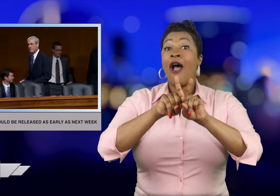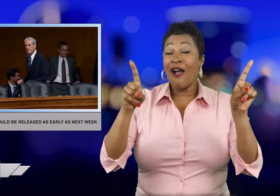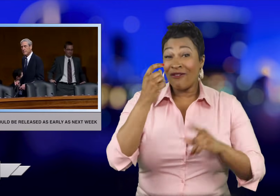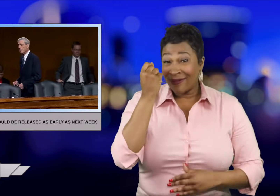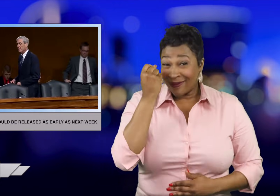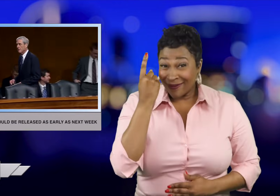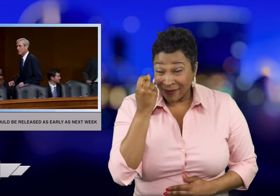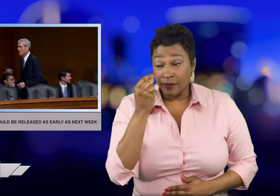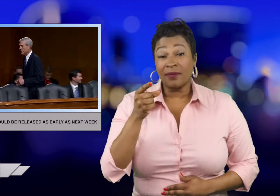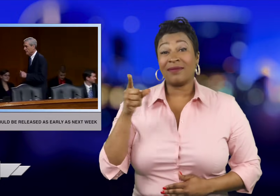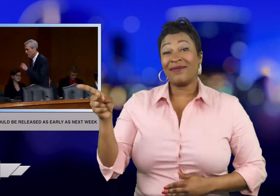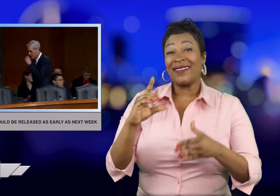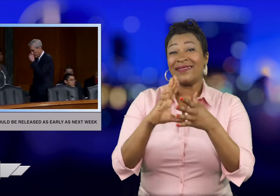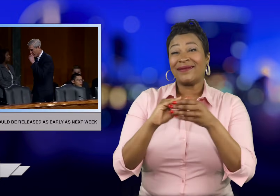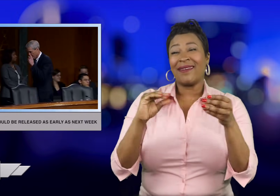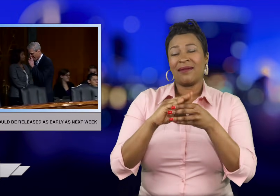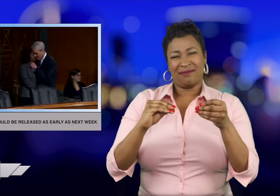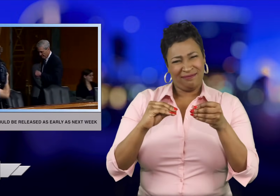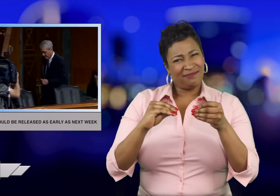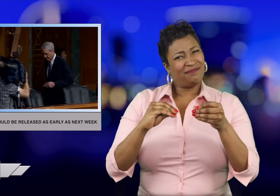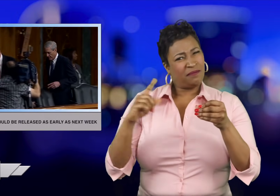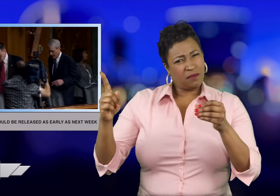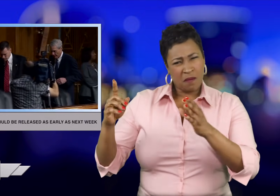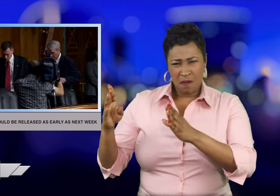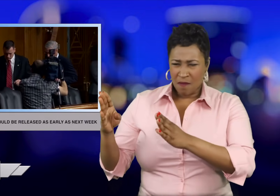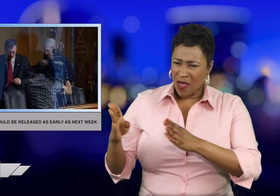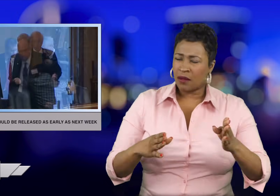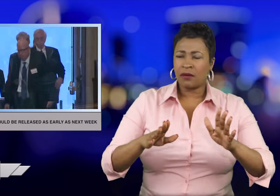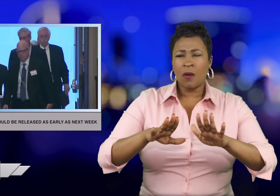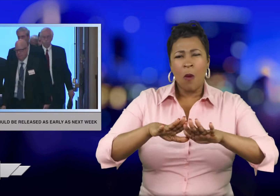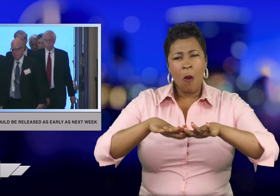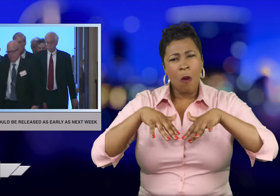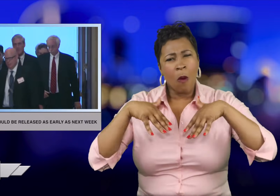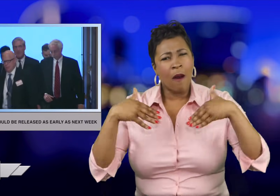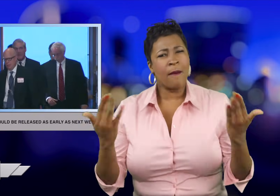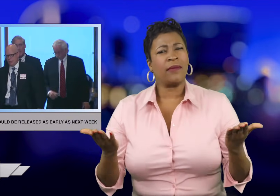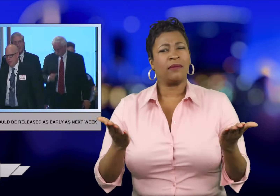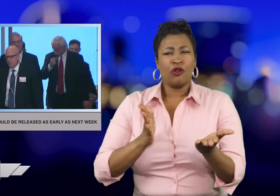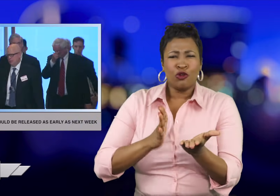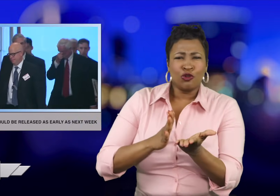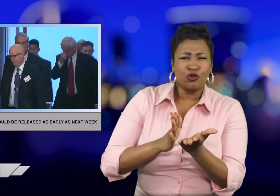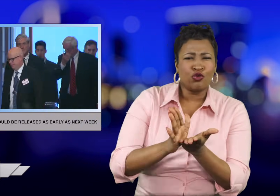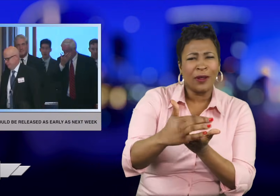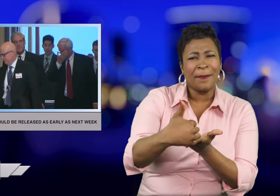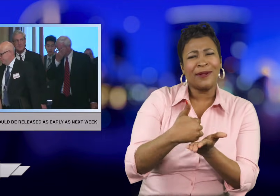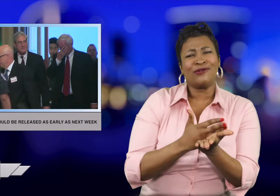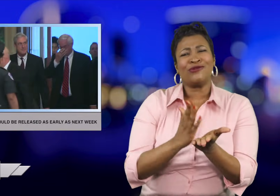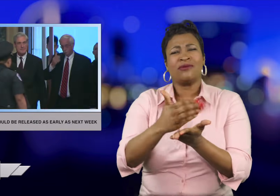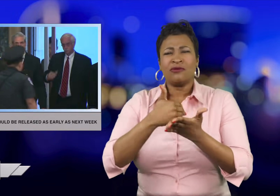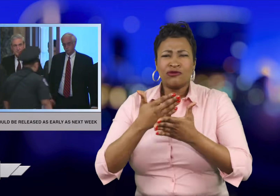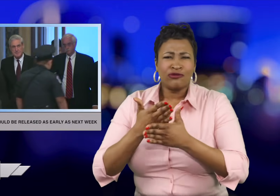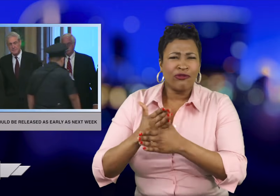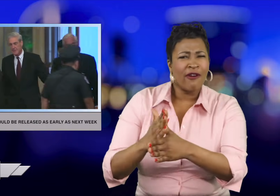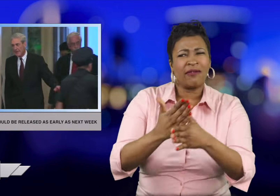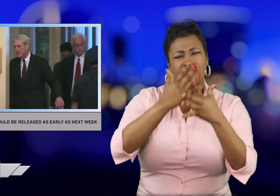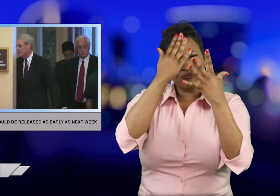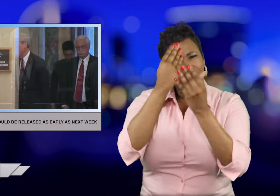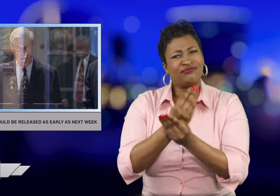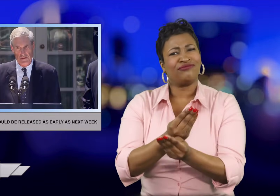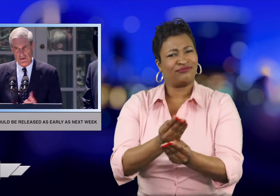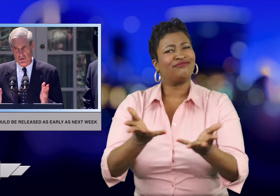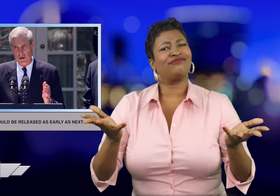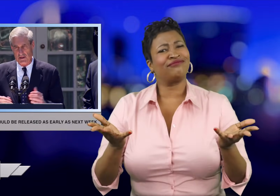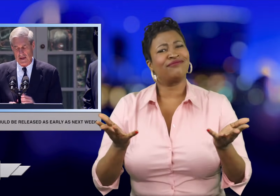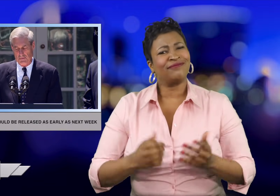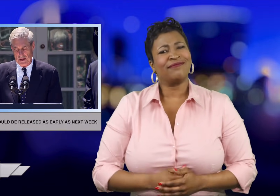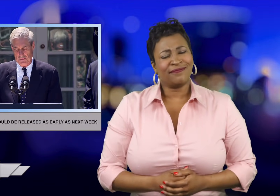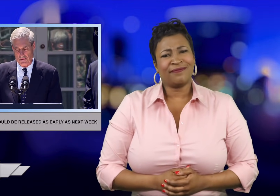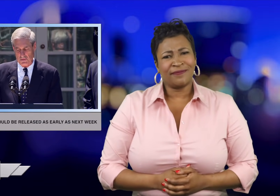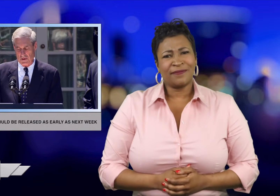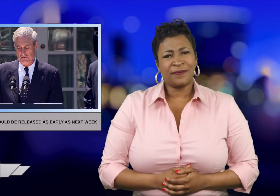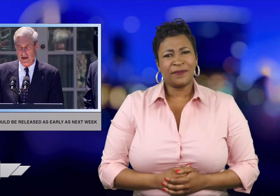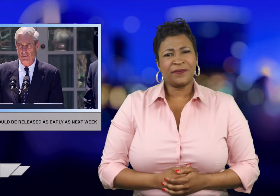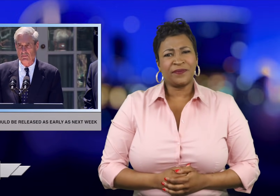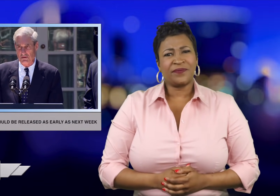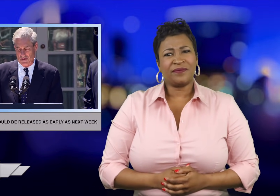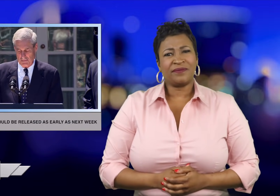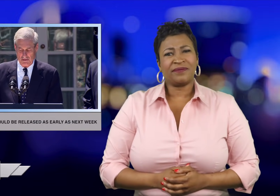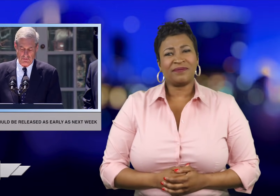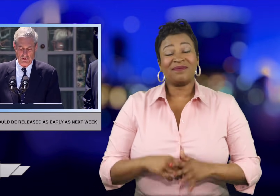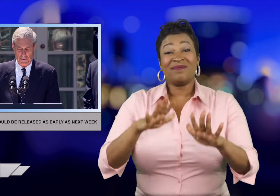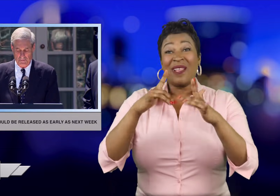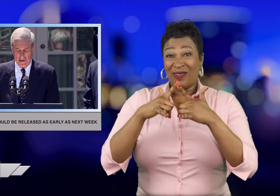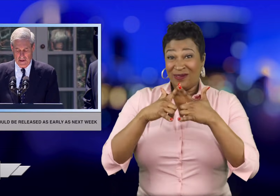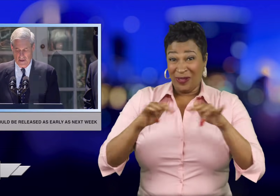However Barr says he plans to be as transparent as possible.